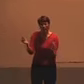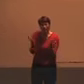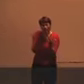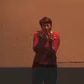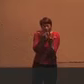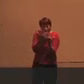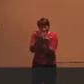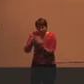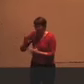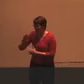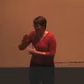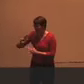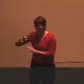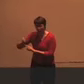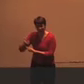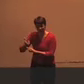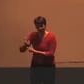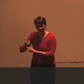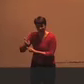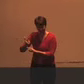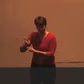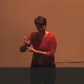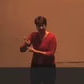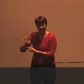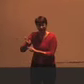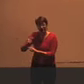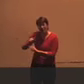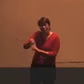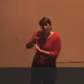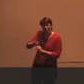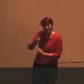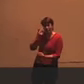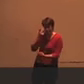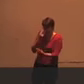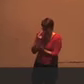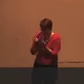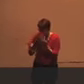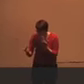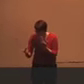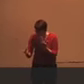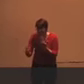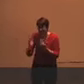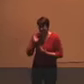And the only thing we can see is, when we react to the space,